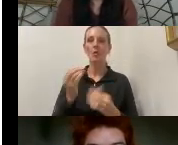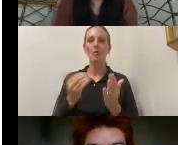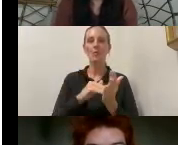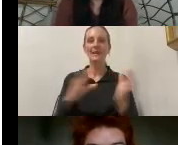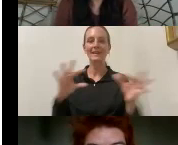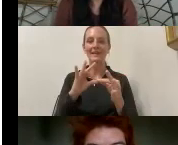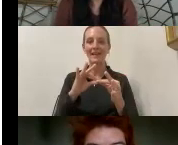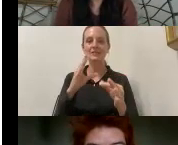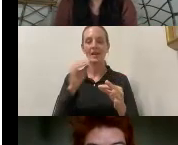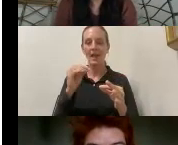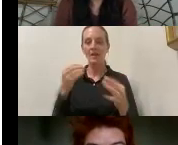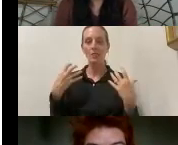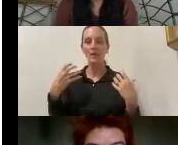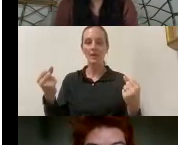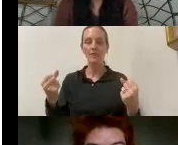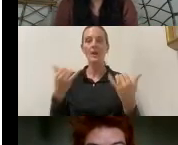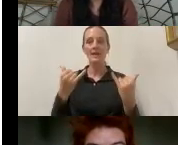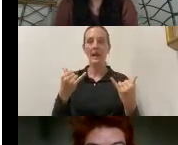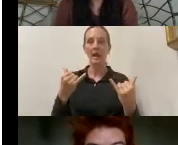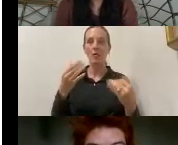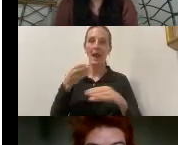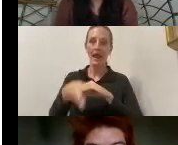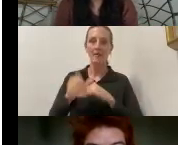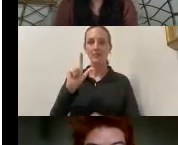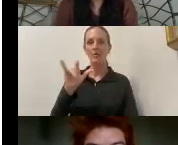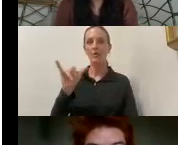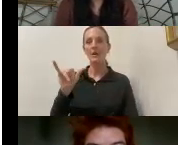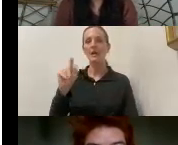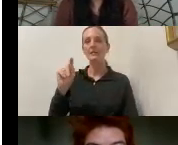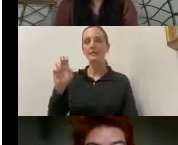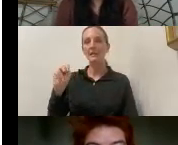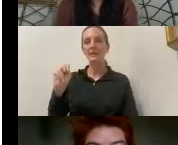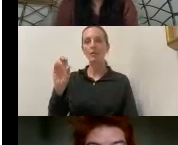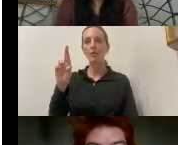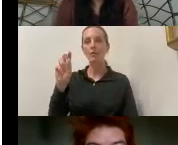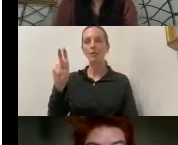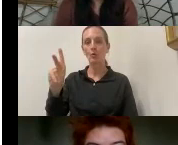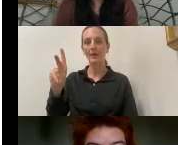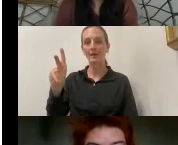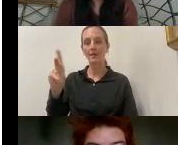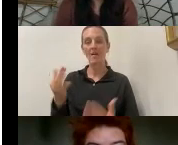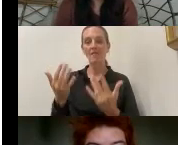So after the devastation of the Lytton Creek fire that destroyed 90% of the town and much